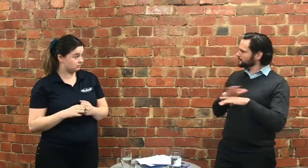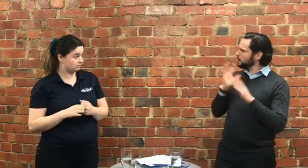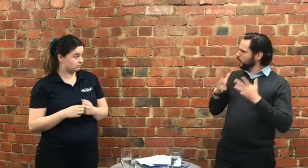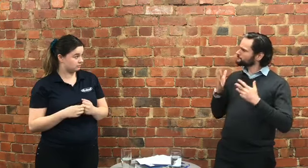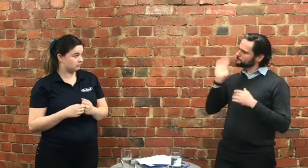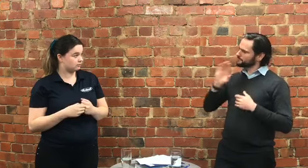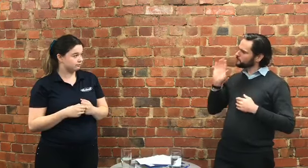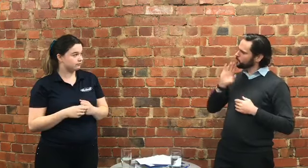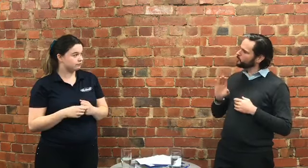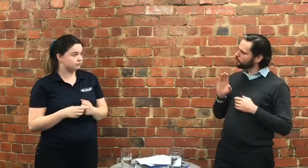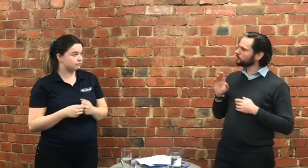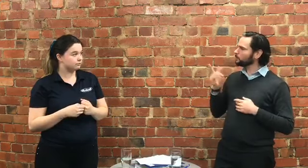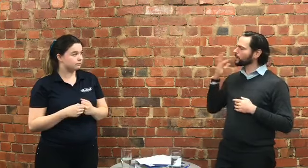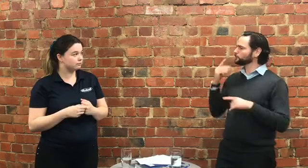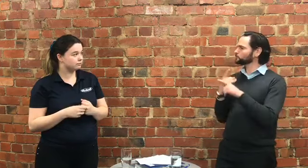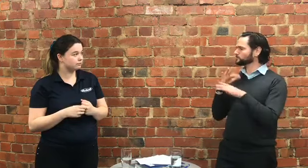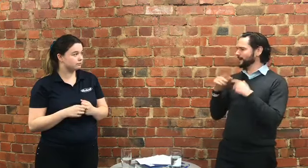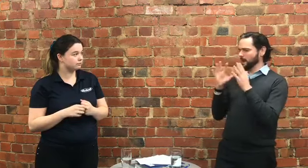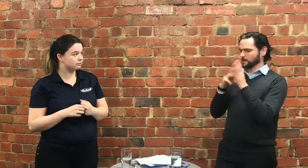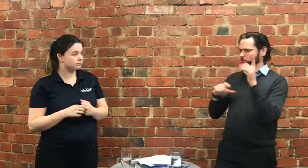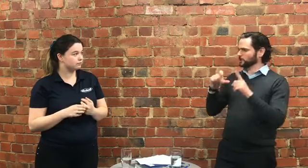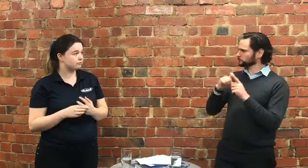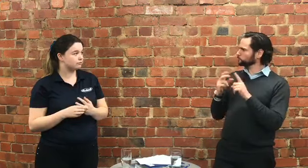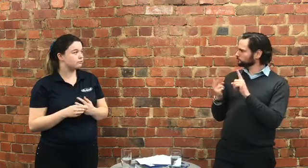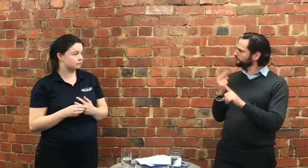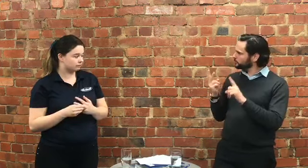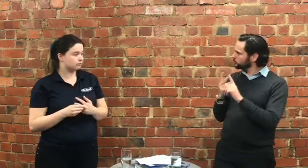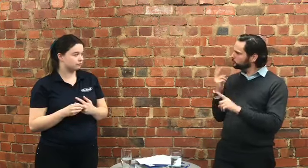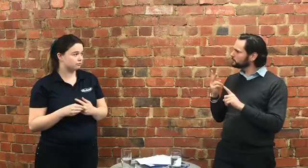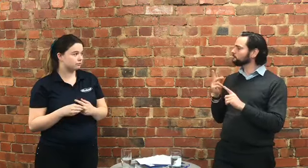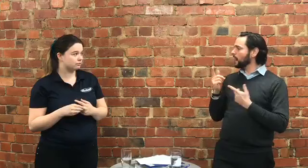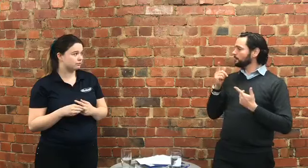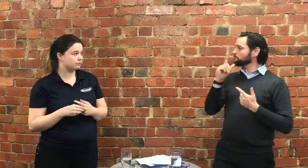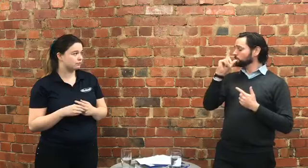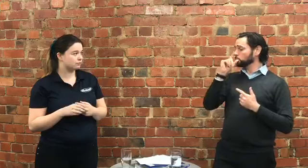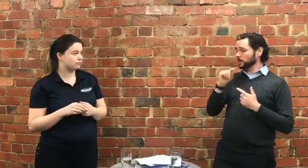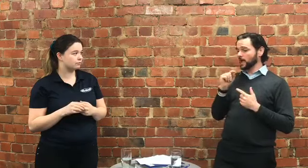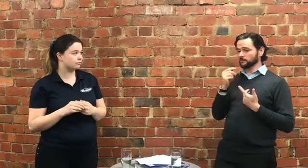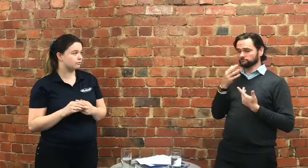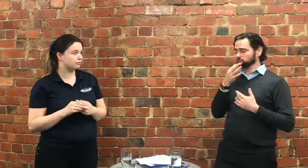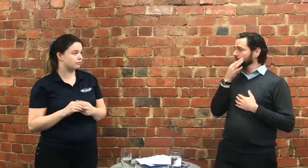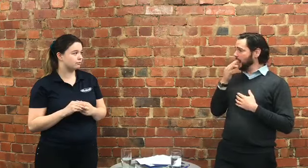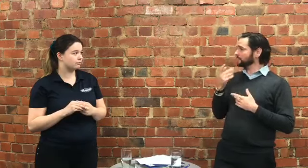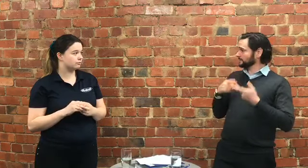I think you've covered everything previously when you talked about the review.